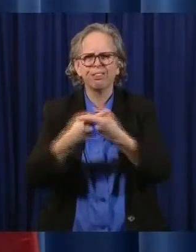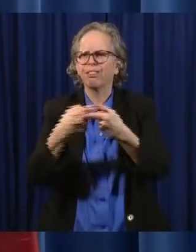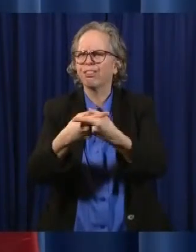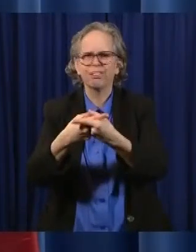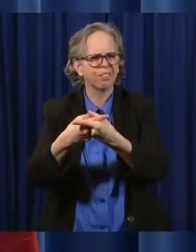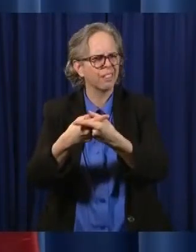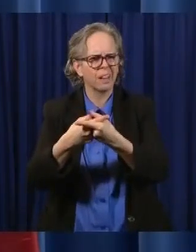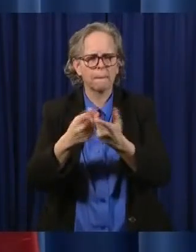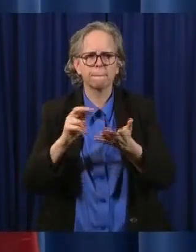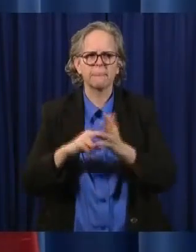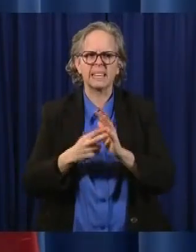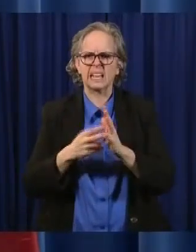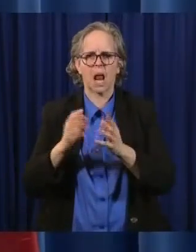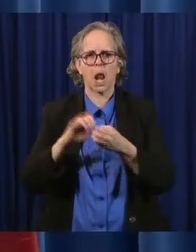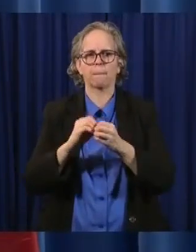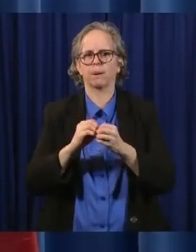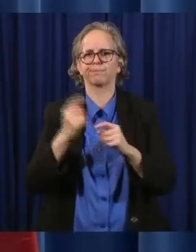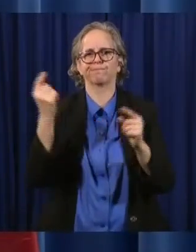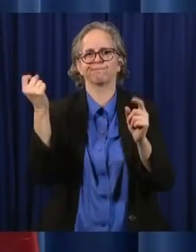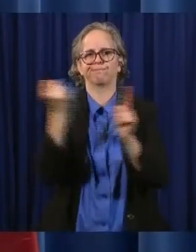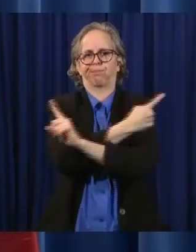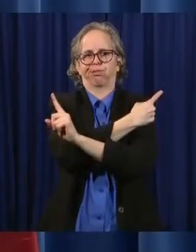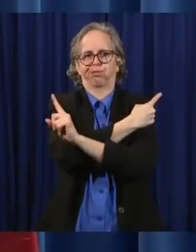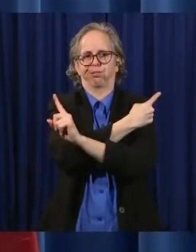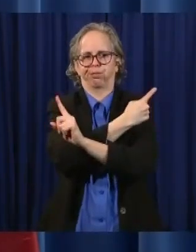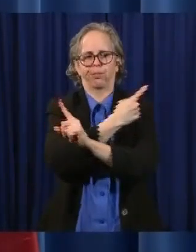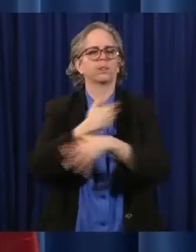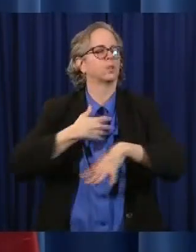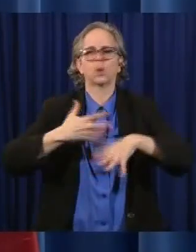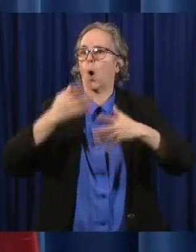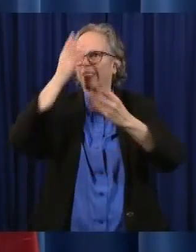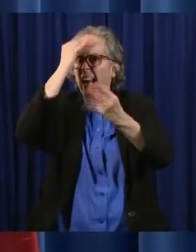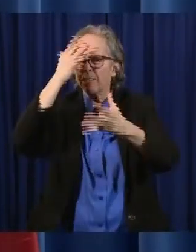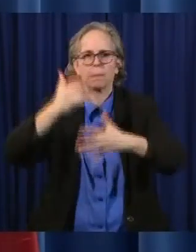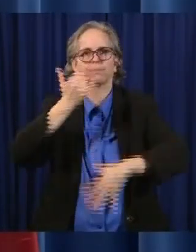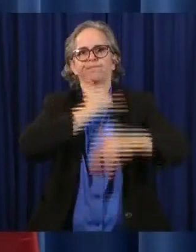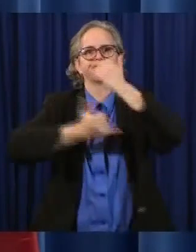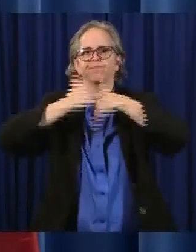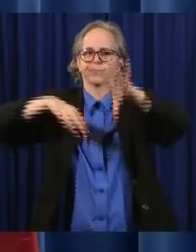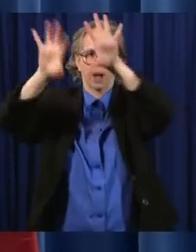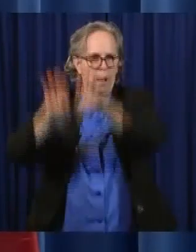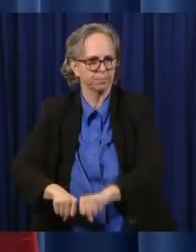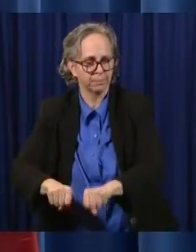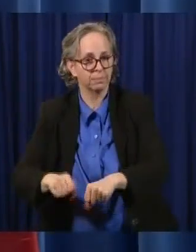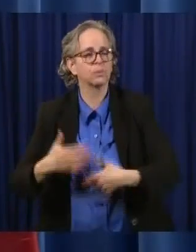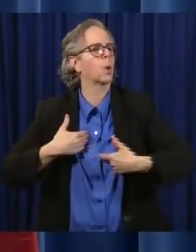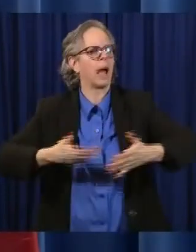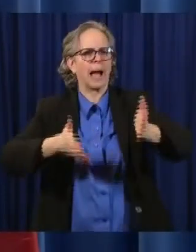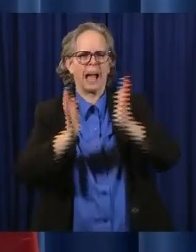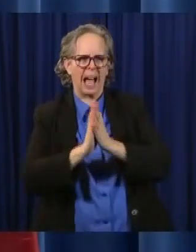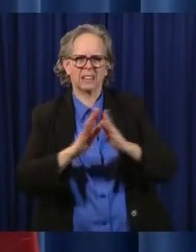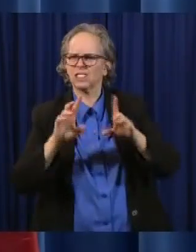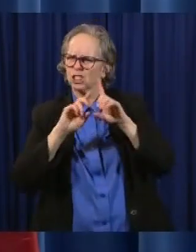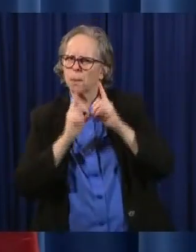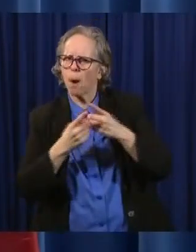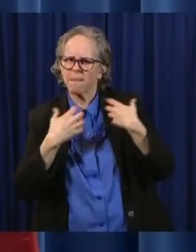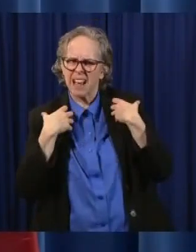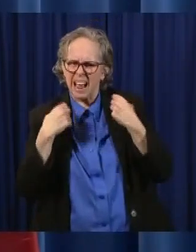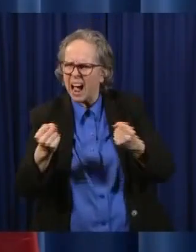WE FOUND THAT THERE WAS INCONSISTENT INFORMATION, INCONSISTENT REPORTING, AND CAUSING AN ACCURATE DATA. WE TOOK THAT DOWN.